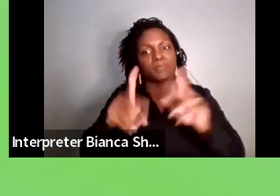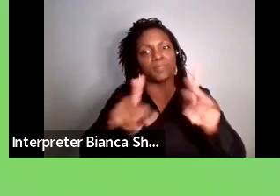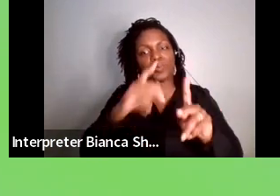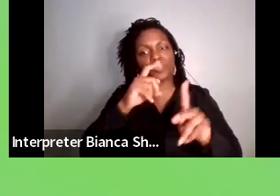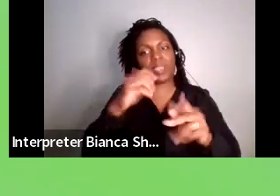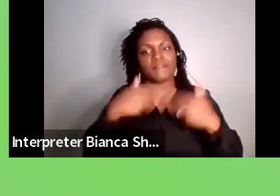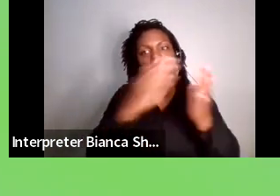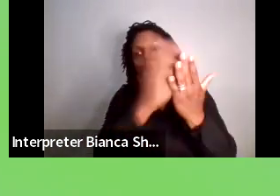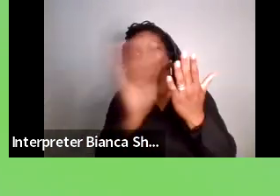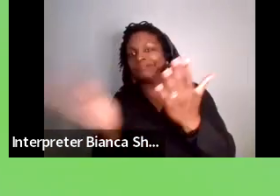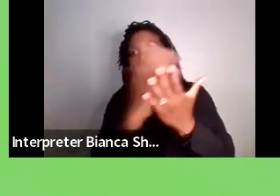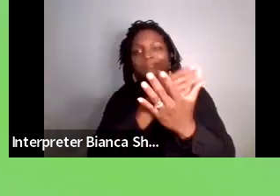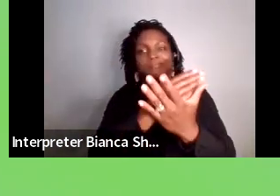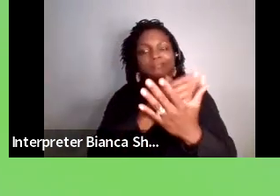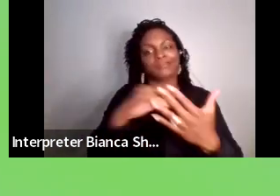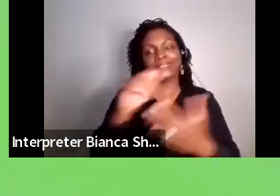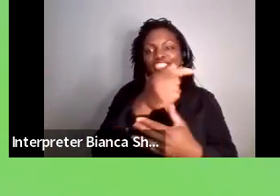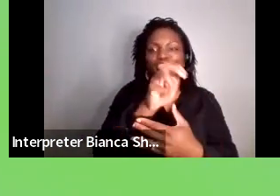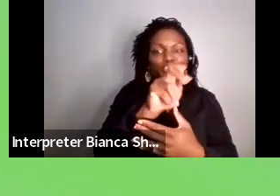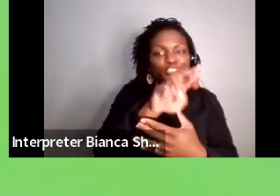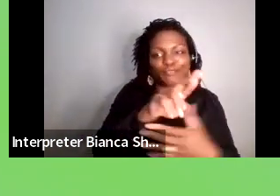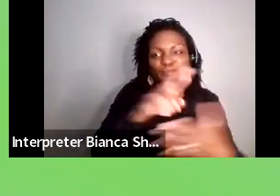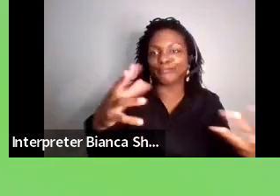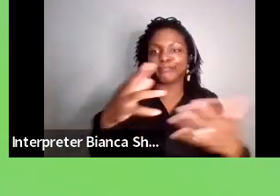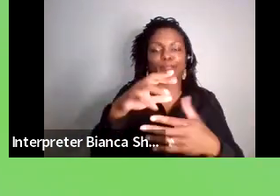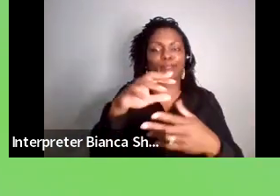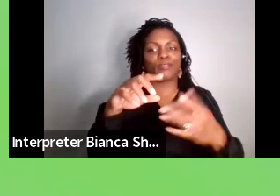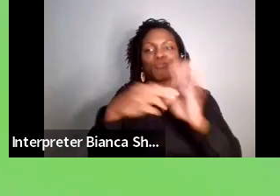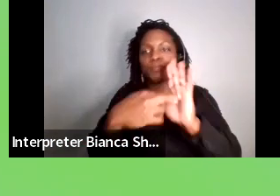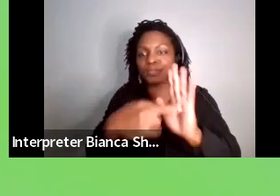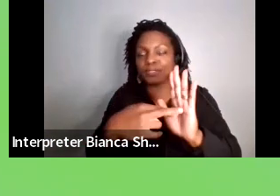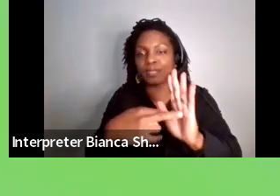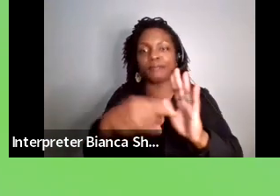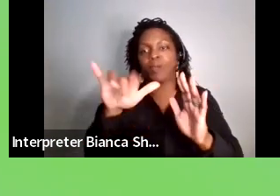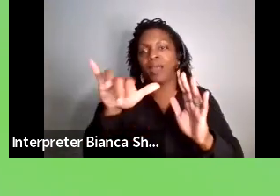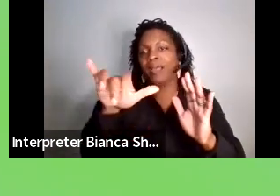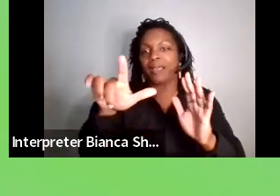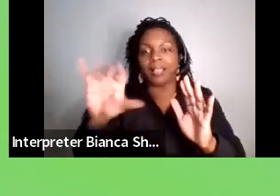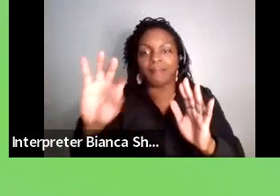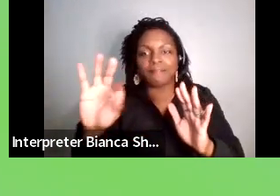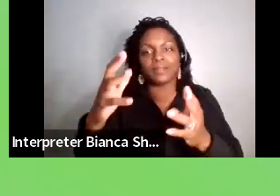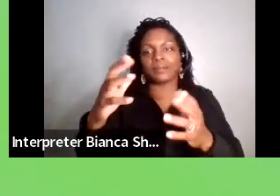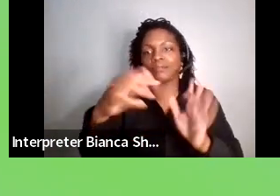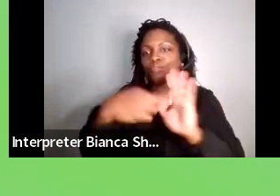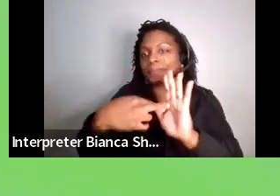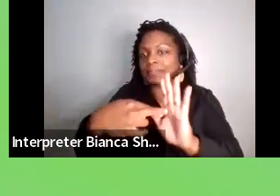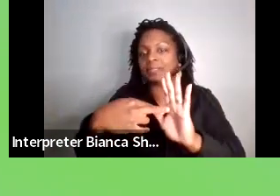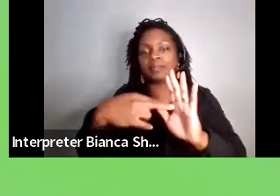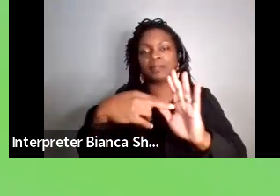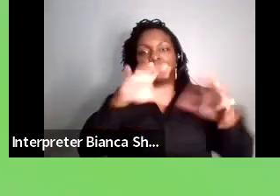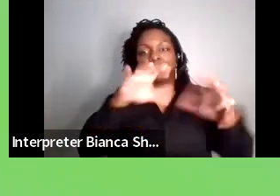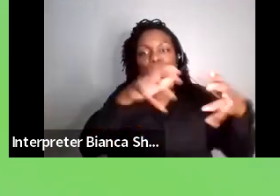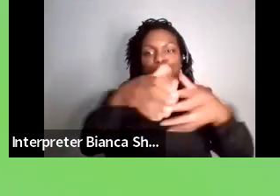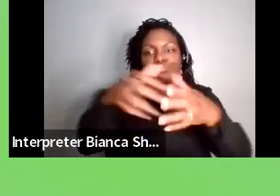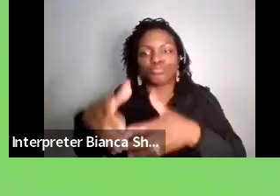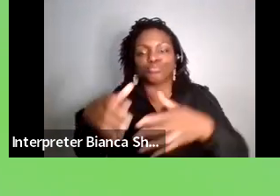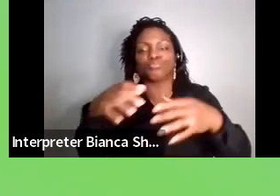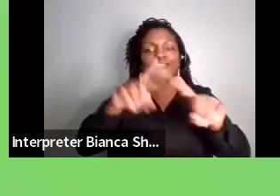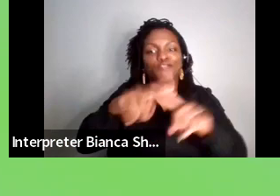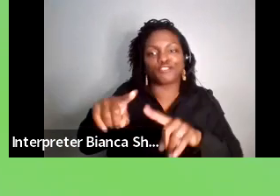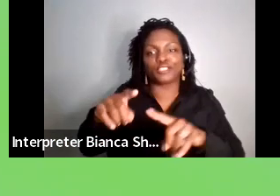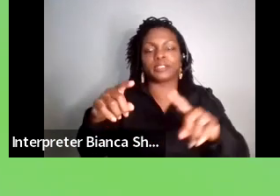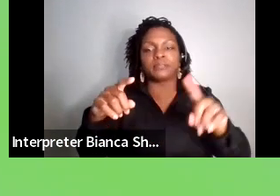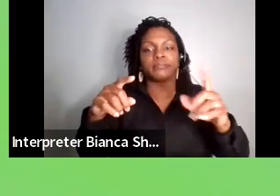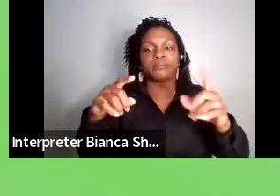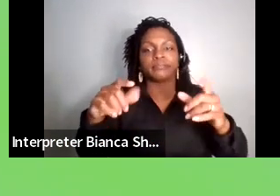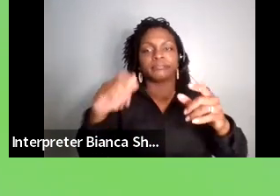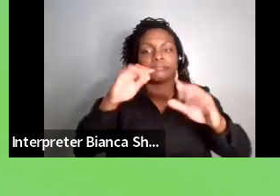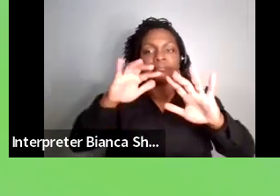Gender you want to be represent you want your wildlife to be represented representative of the ethnicity of the region or state in which it's hosted.